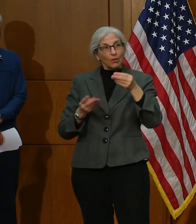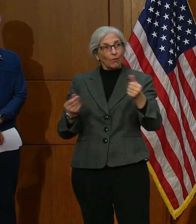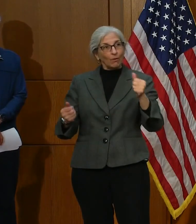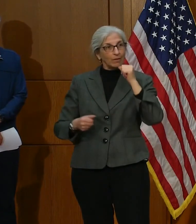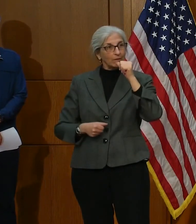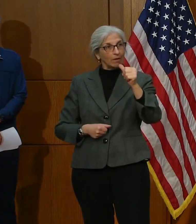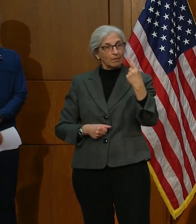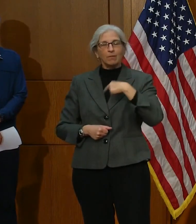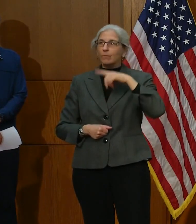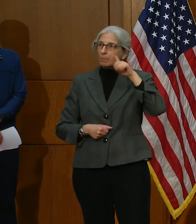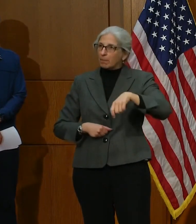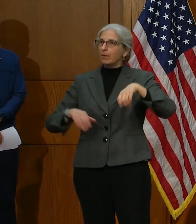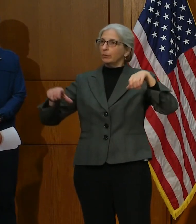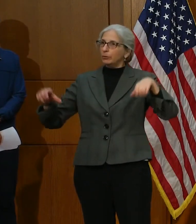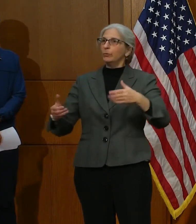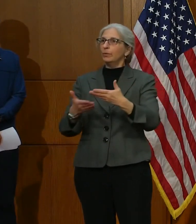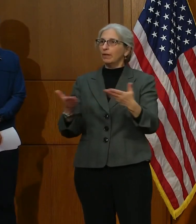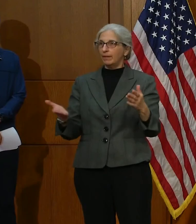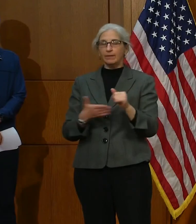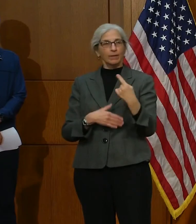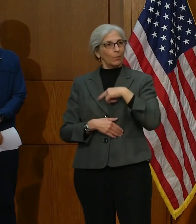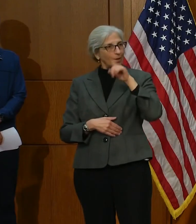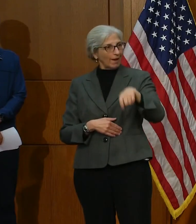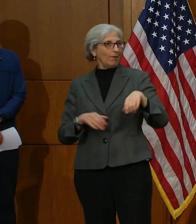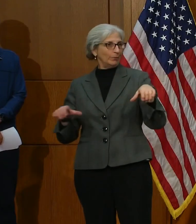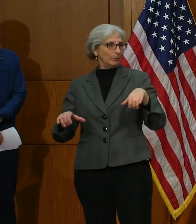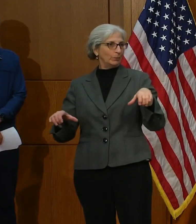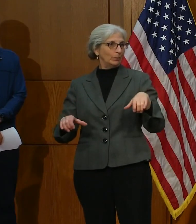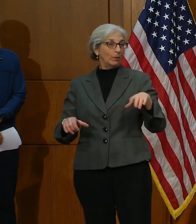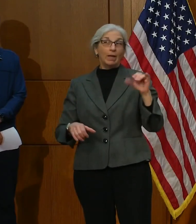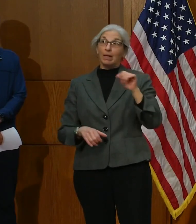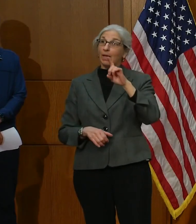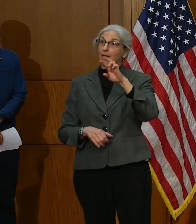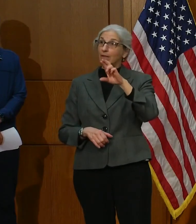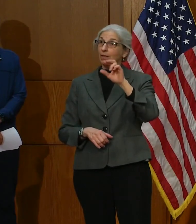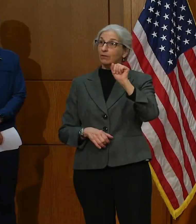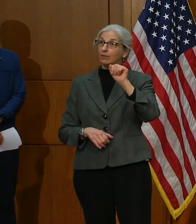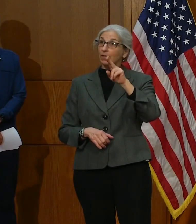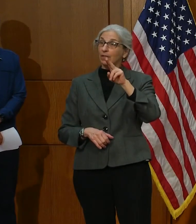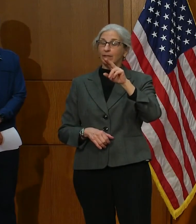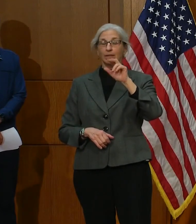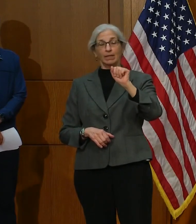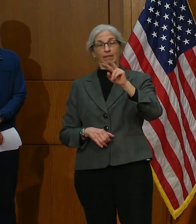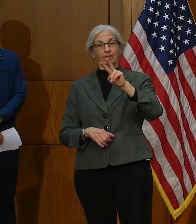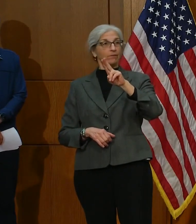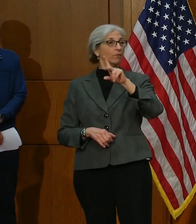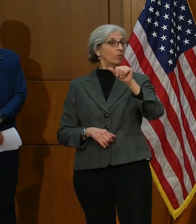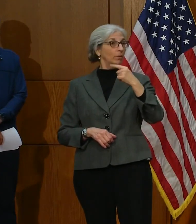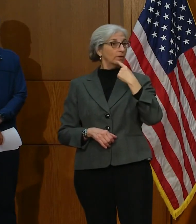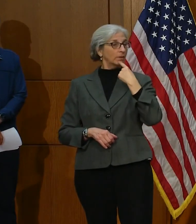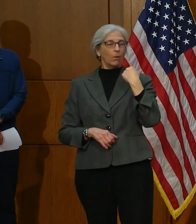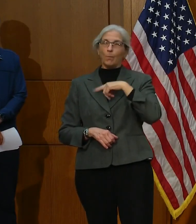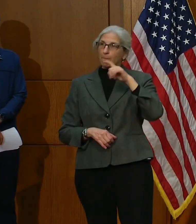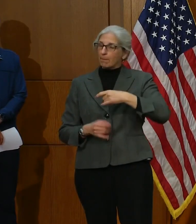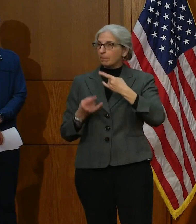ALIVE AND WELL AND WE ALL HAVE TO REMAIN VIGILANT AND DO THE